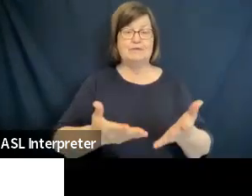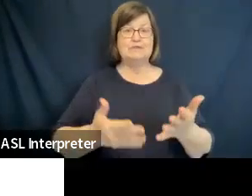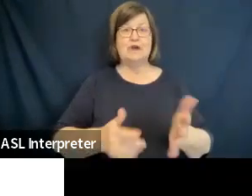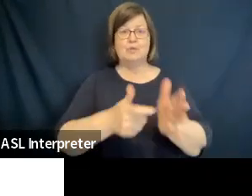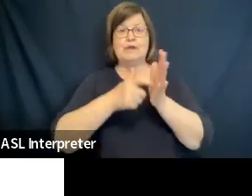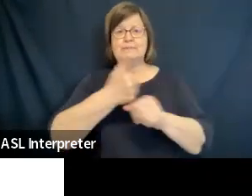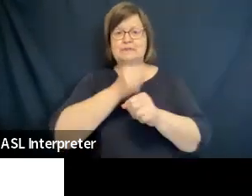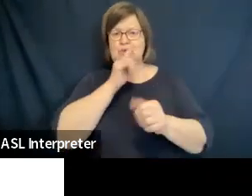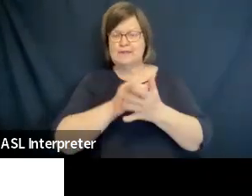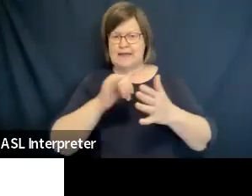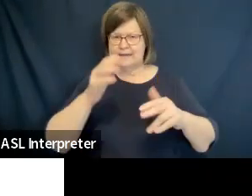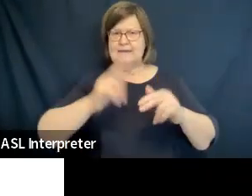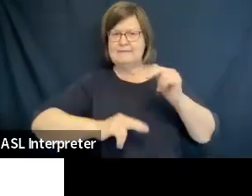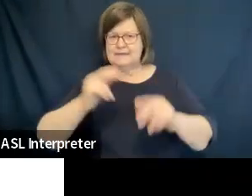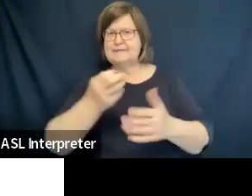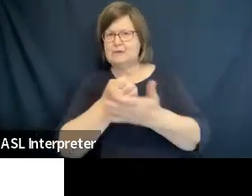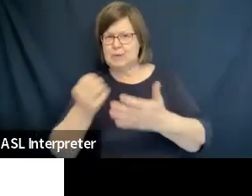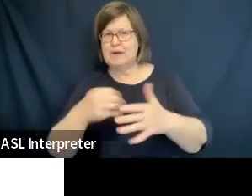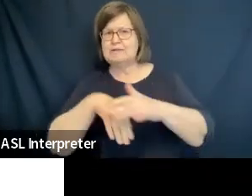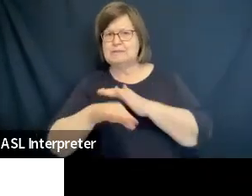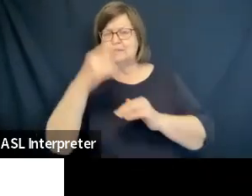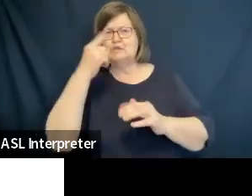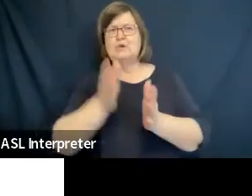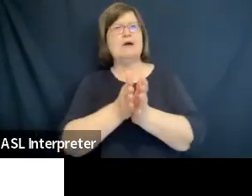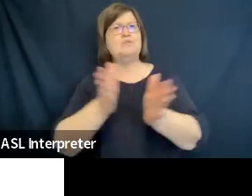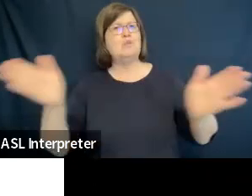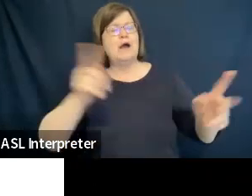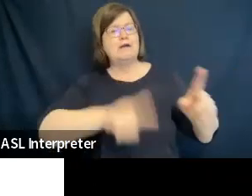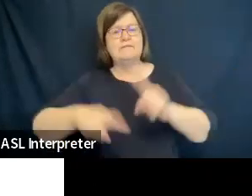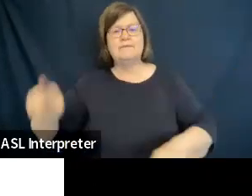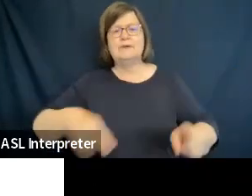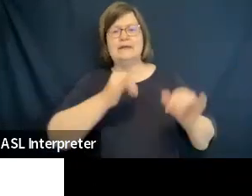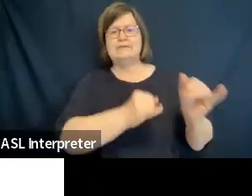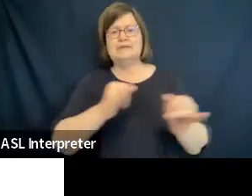that facilities and equipment are accessible to a wide variety of individuals with and without